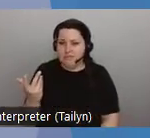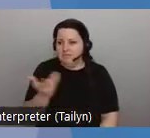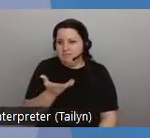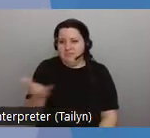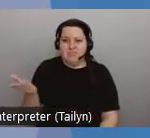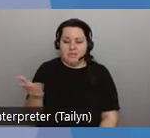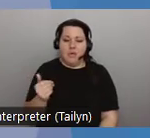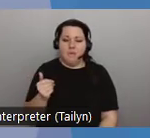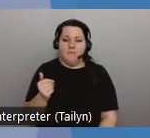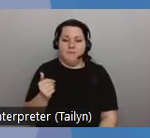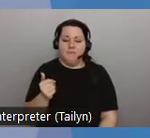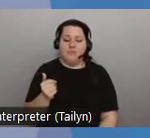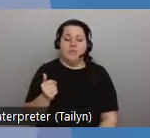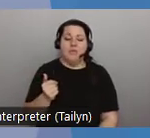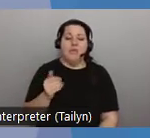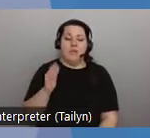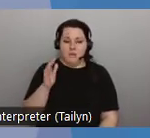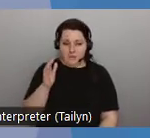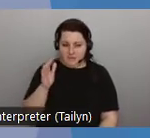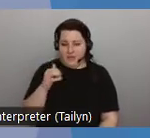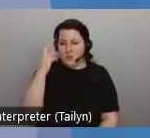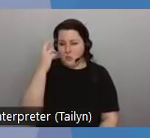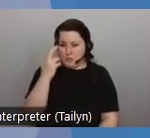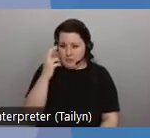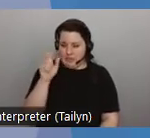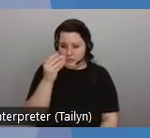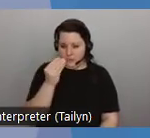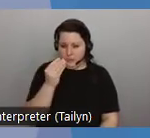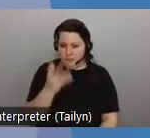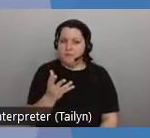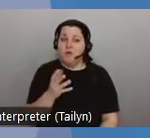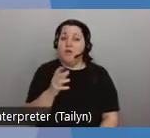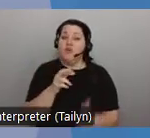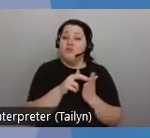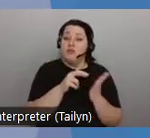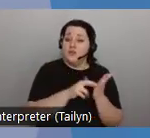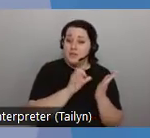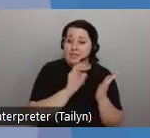initial URL, like zoom .us/… And then there's a string of unintelligible language that's really just there.